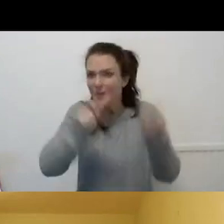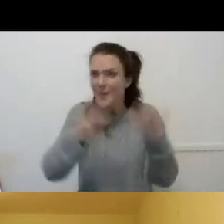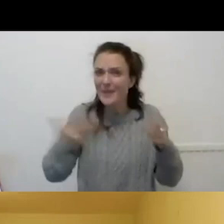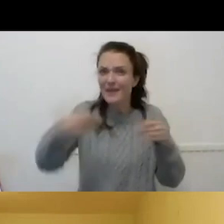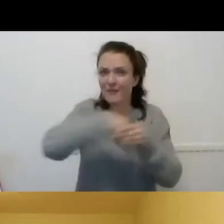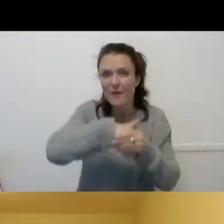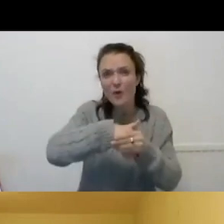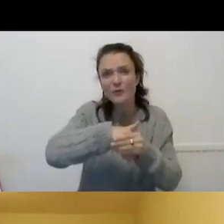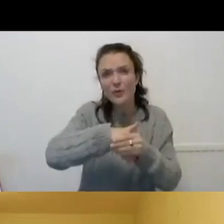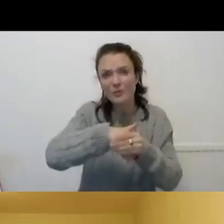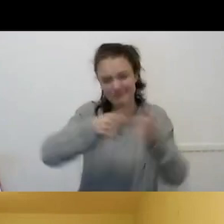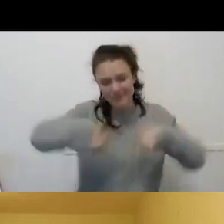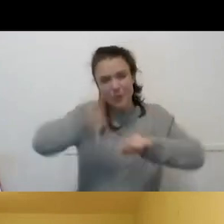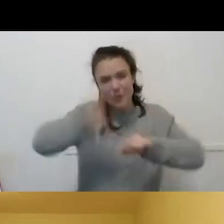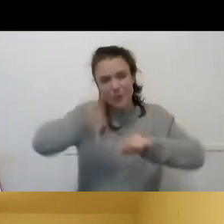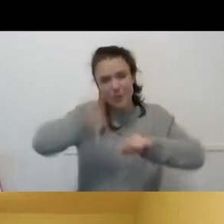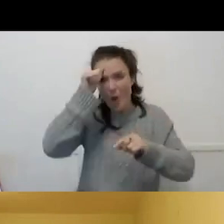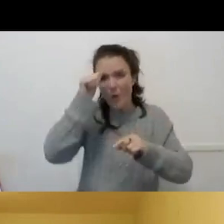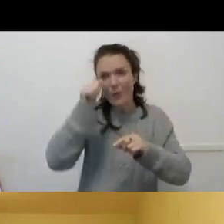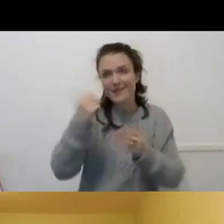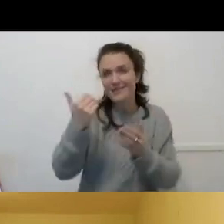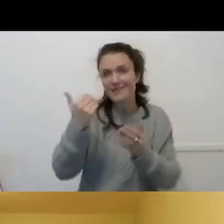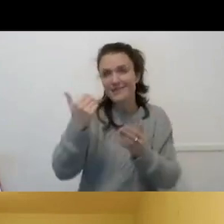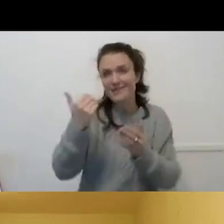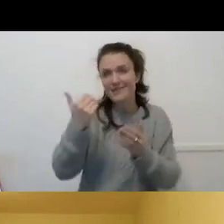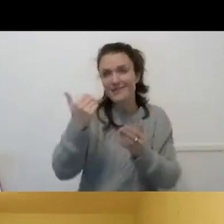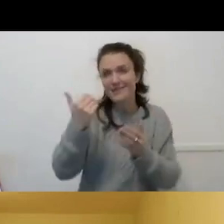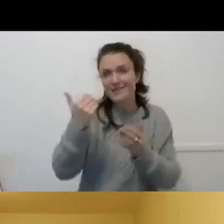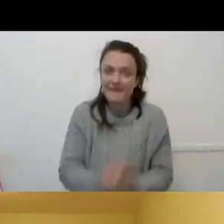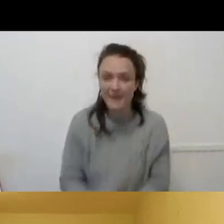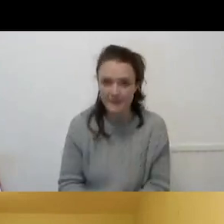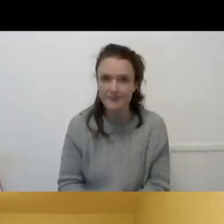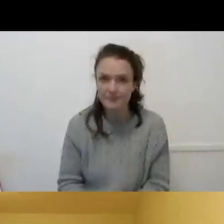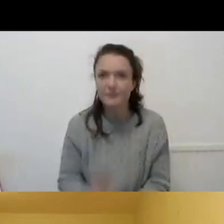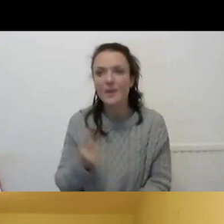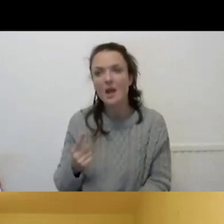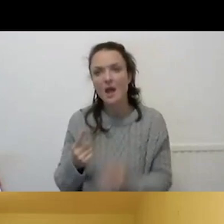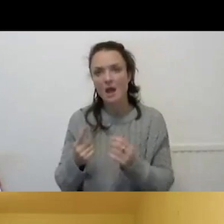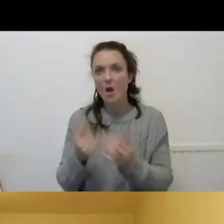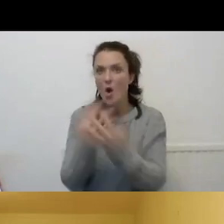And we also have a good idea of the type side effects that people do get from vaccines.